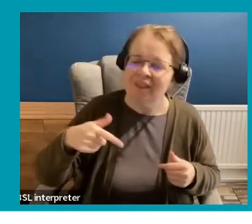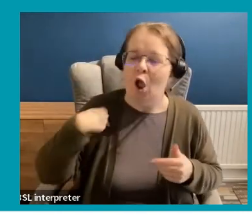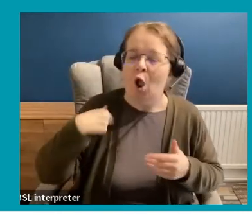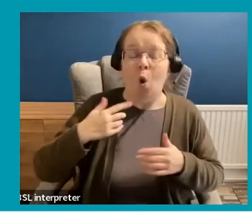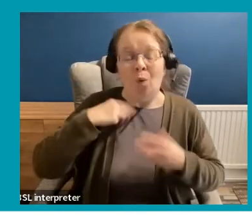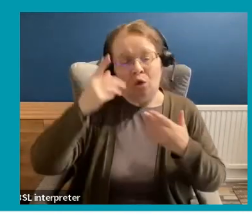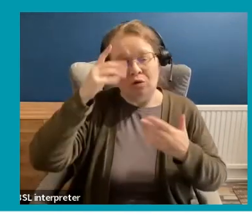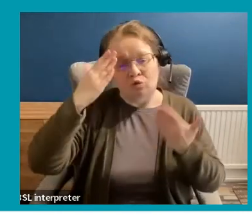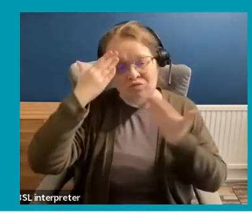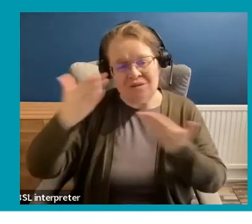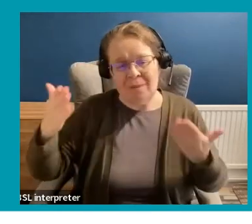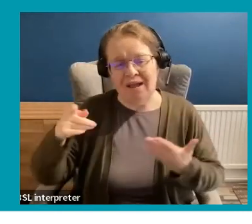For me, it's more about intentions.